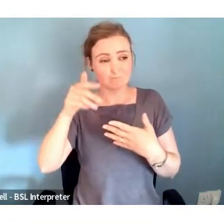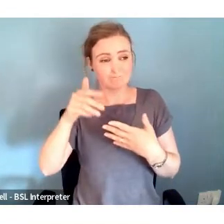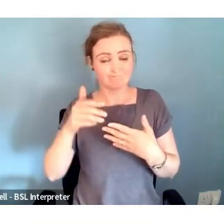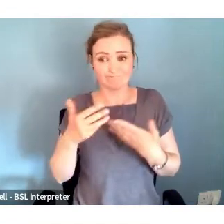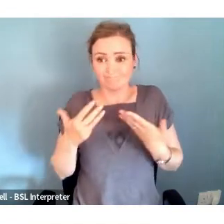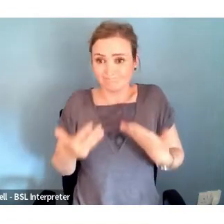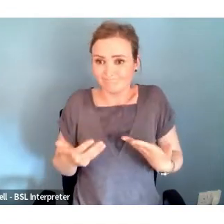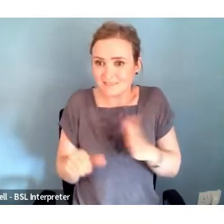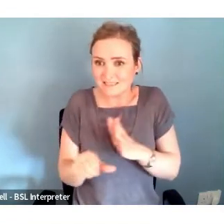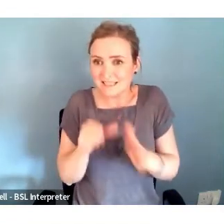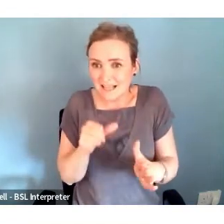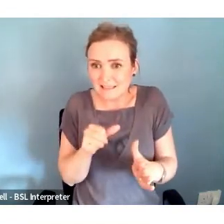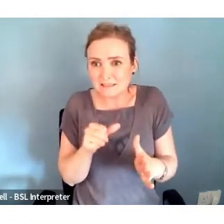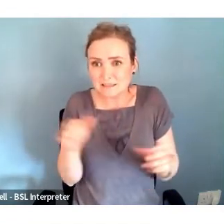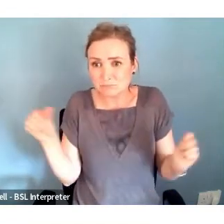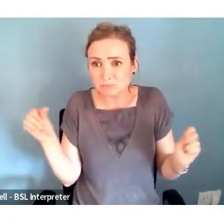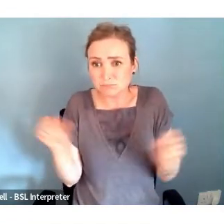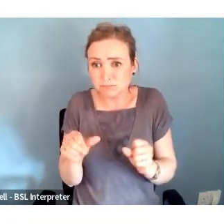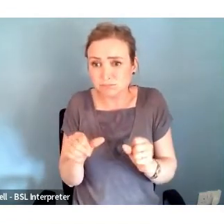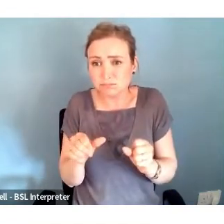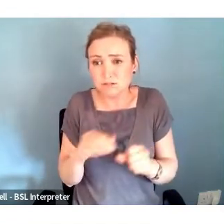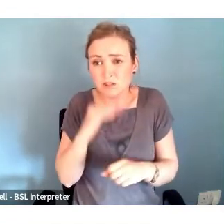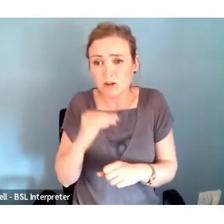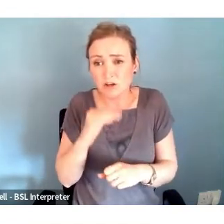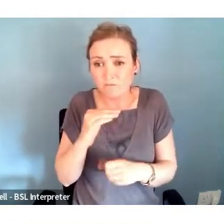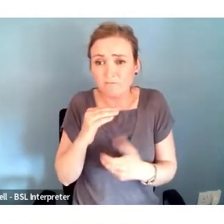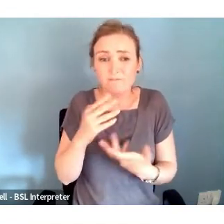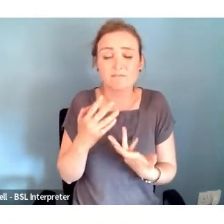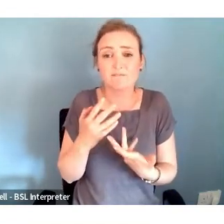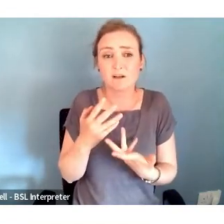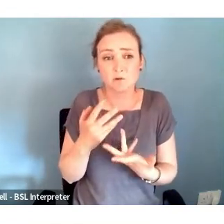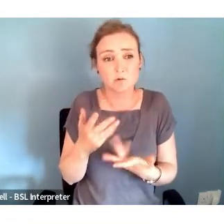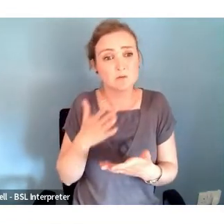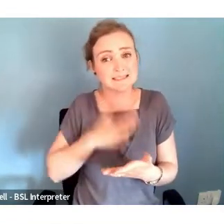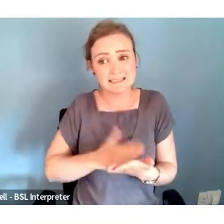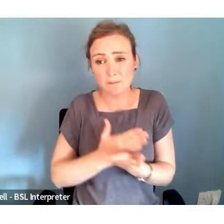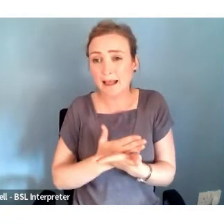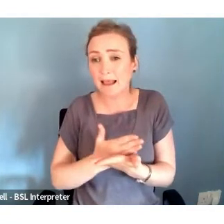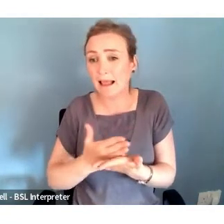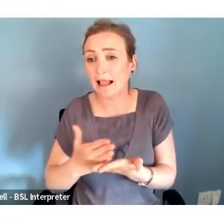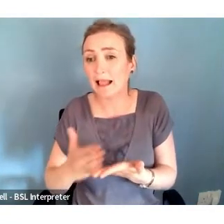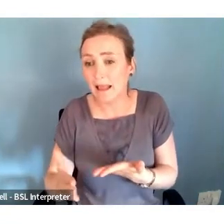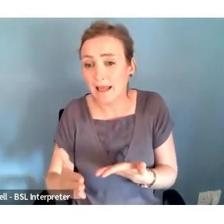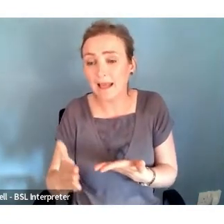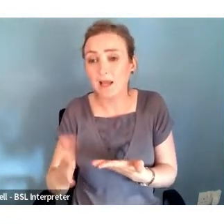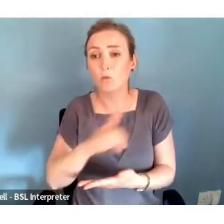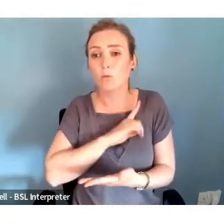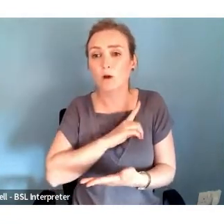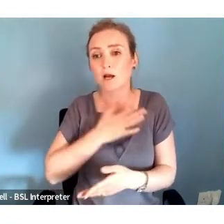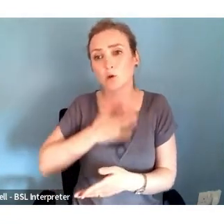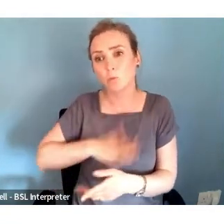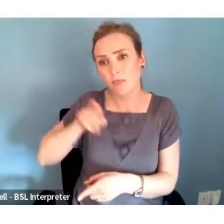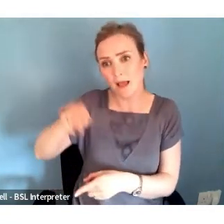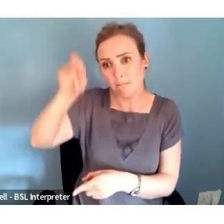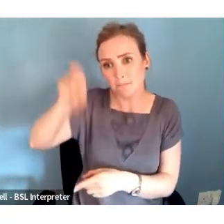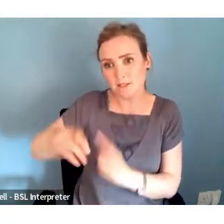driven market. We need to be clear about why you are a better organisation than others might be they are also looking